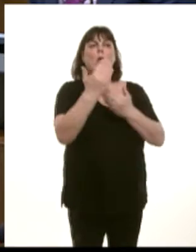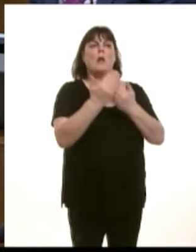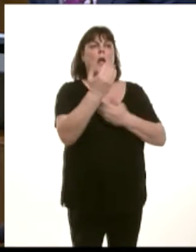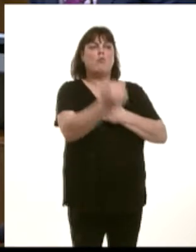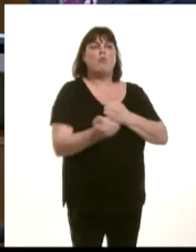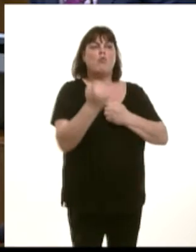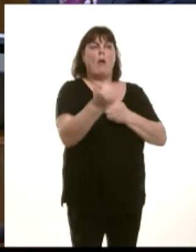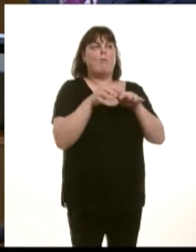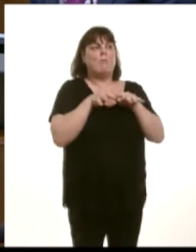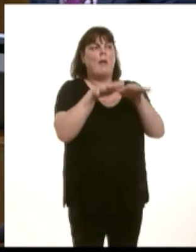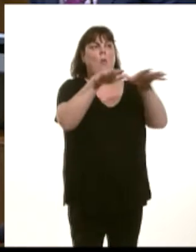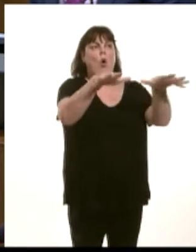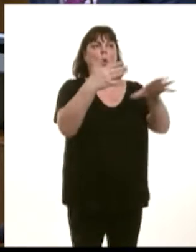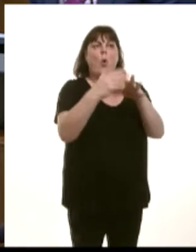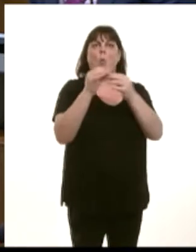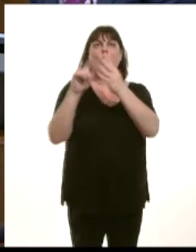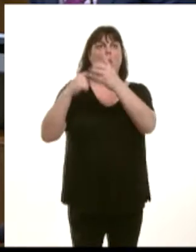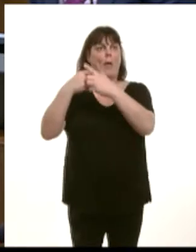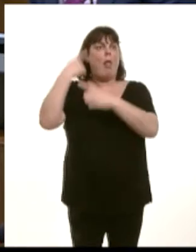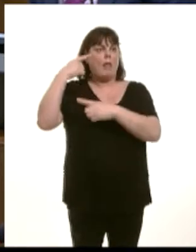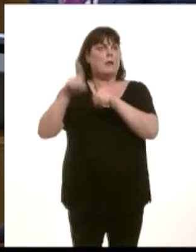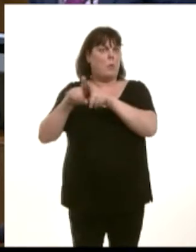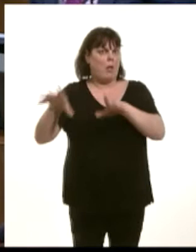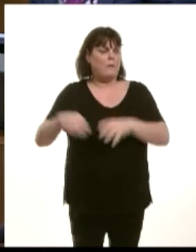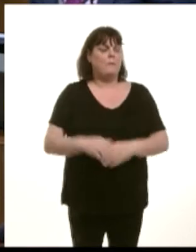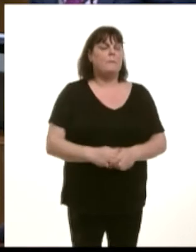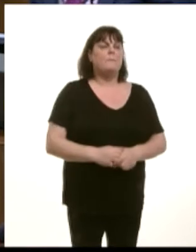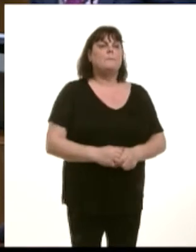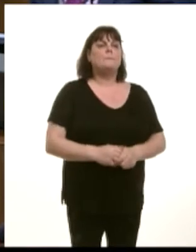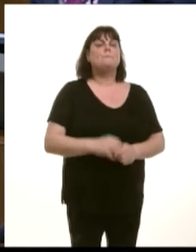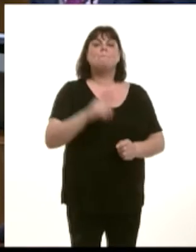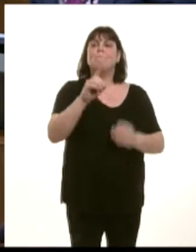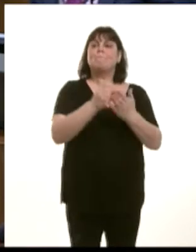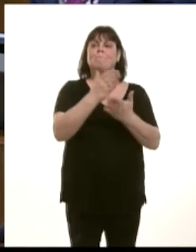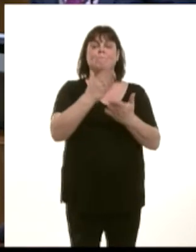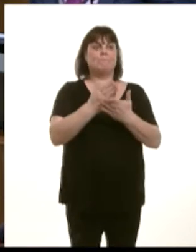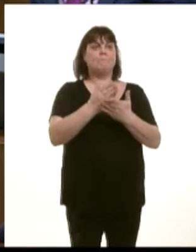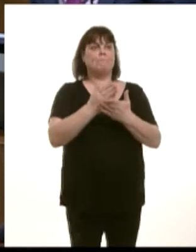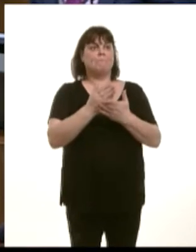the UK Government on that, as well—and, of course, to ensure that we see the delivery